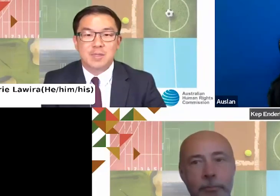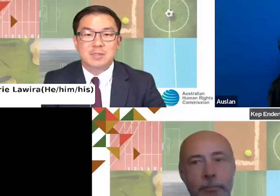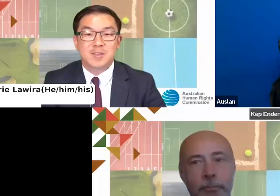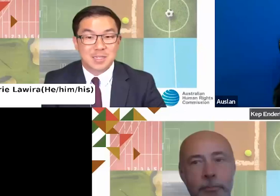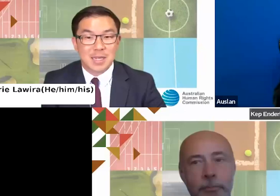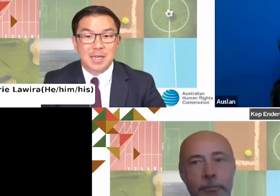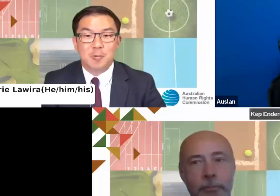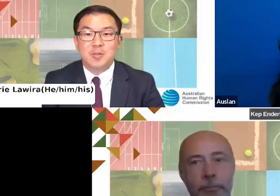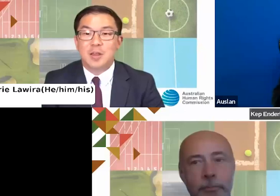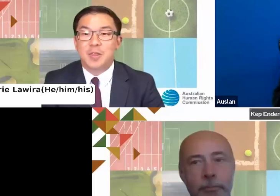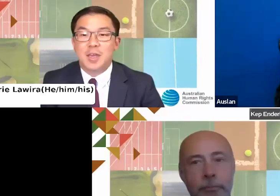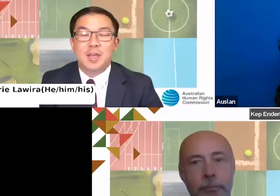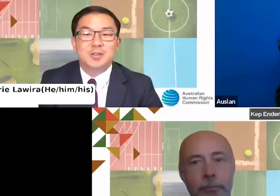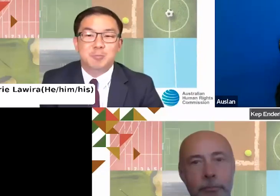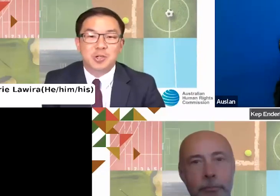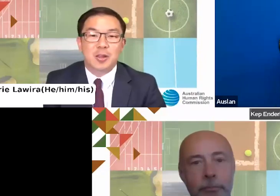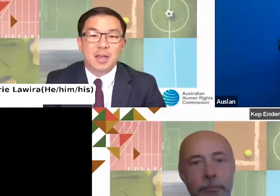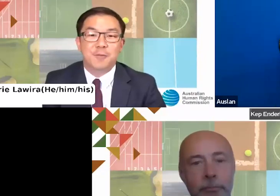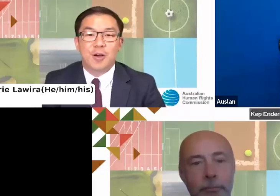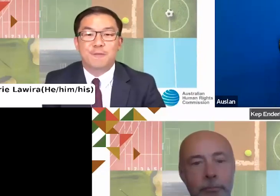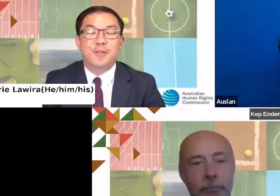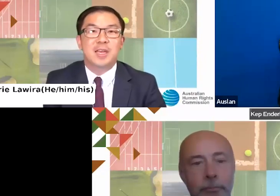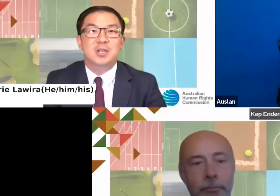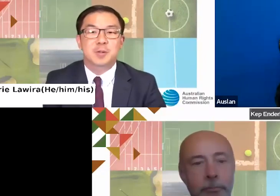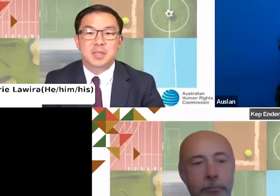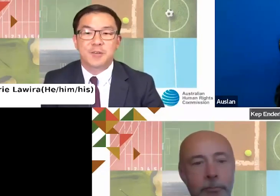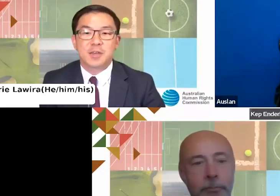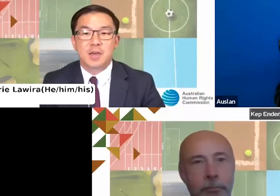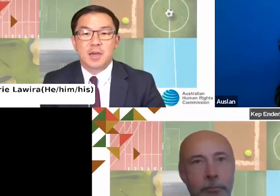Mr. Visentin was the EU Special Envoy for the Indo-Pacific